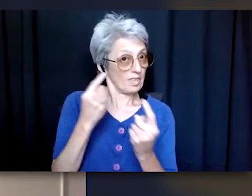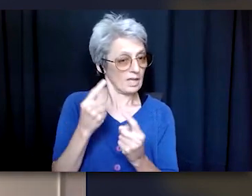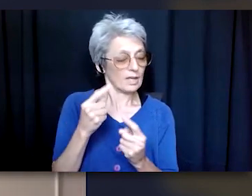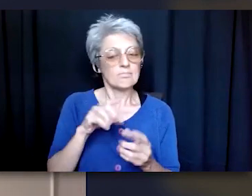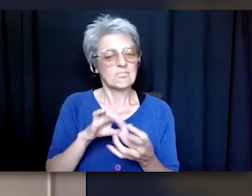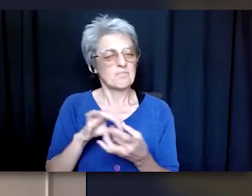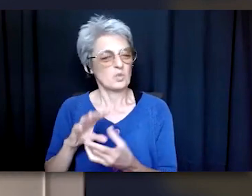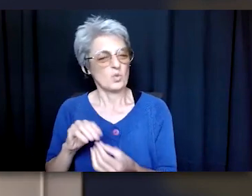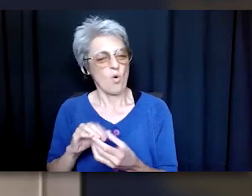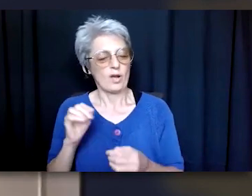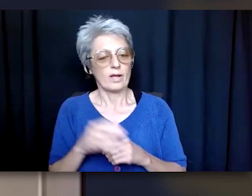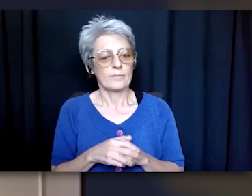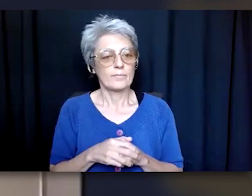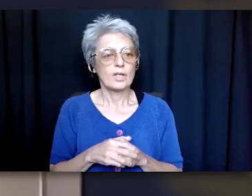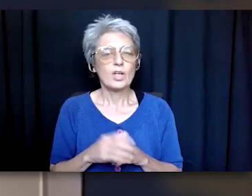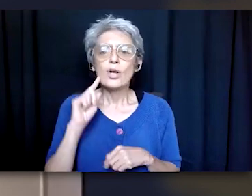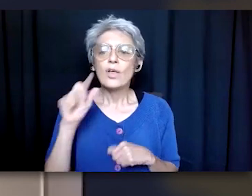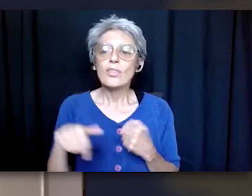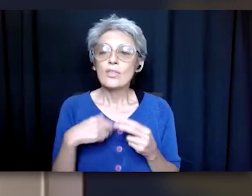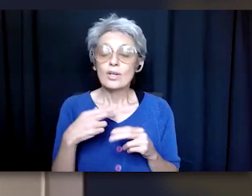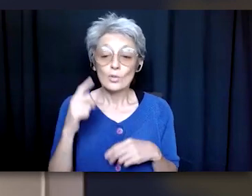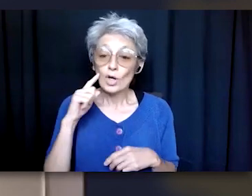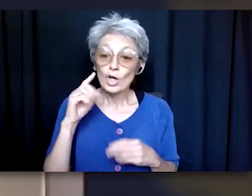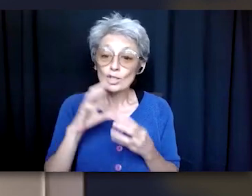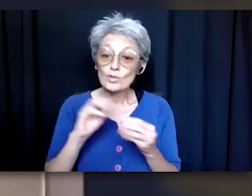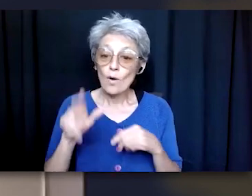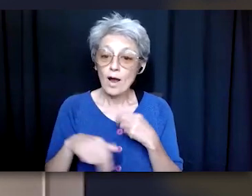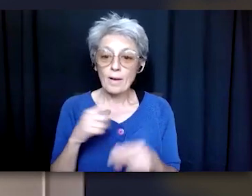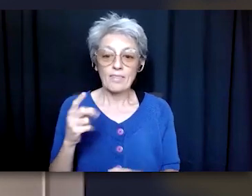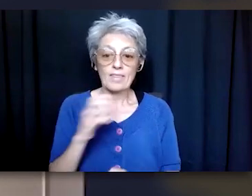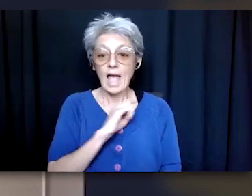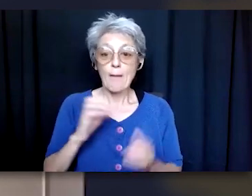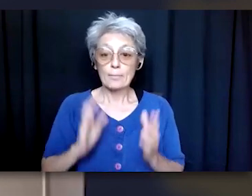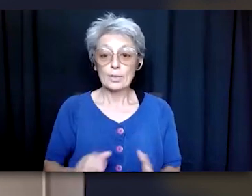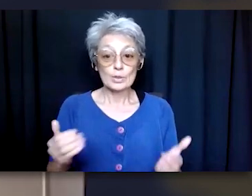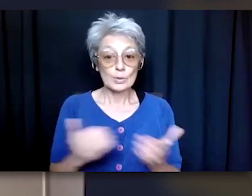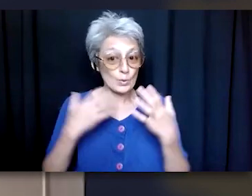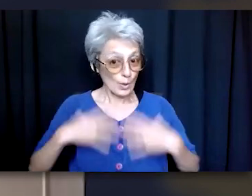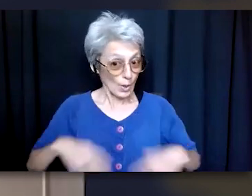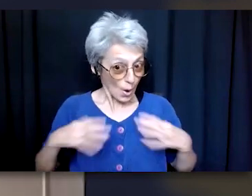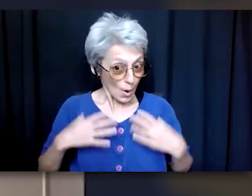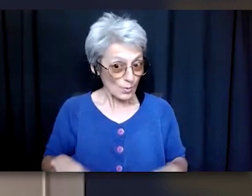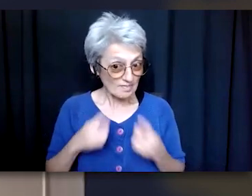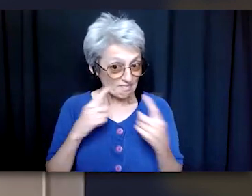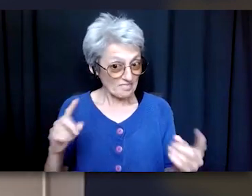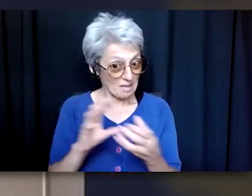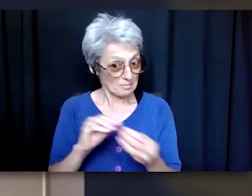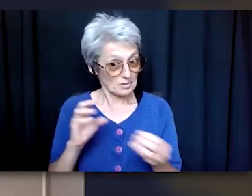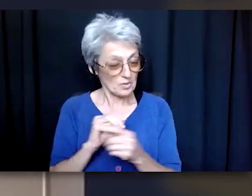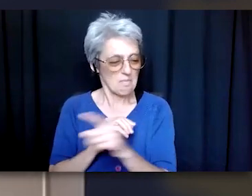story of "The Emperor’s New Clothes"? Probably most of the room. The basic story has, I think,